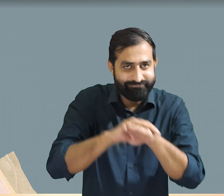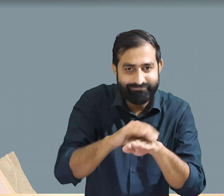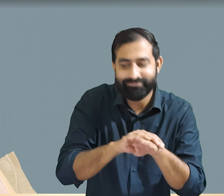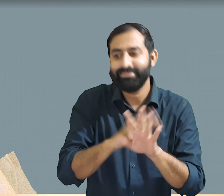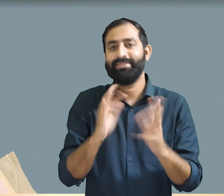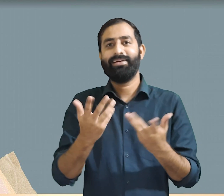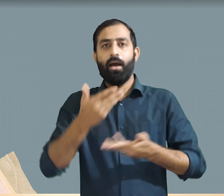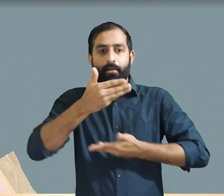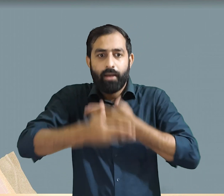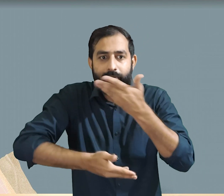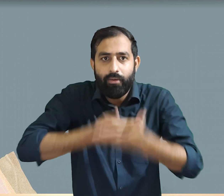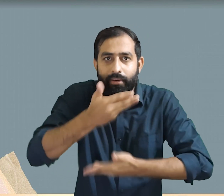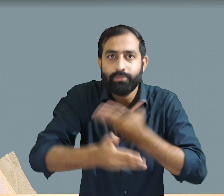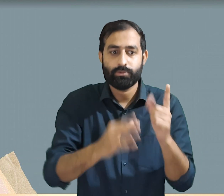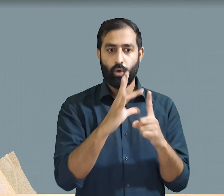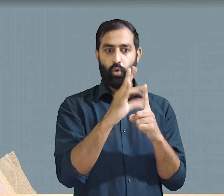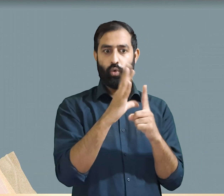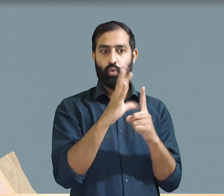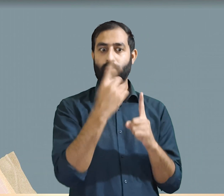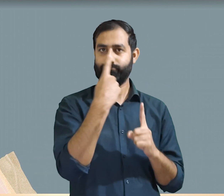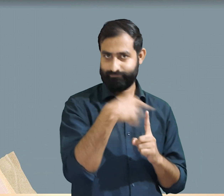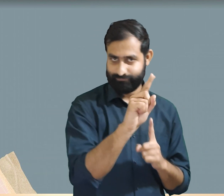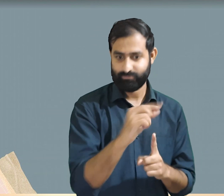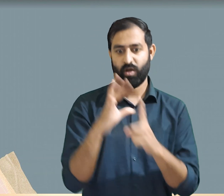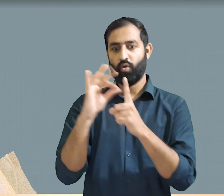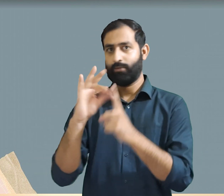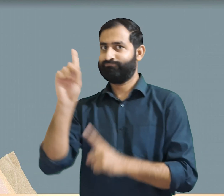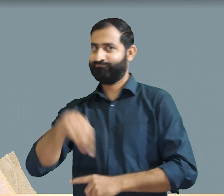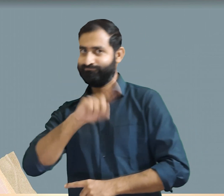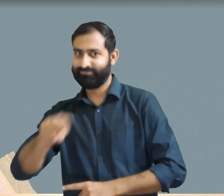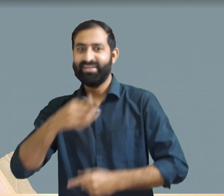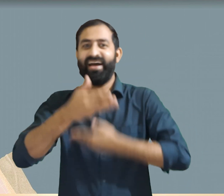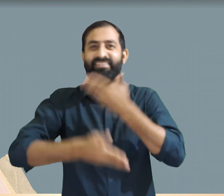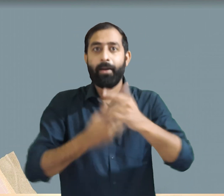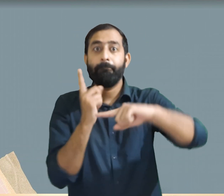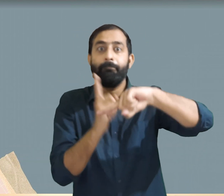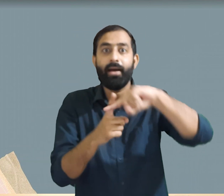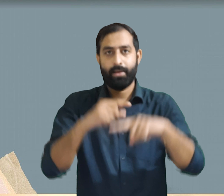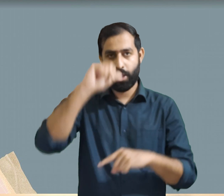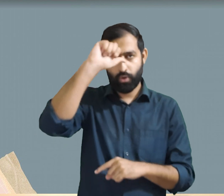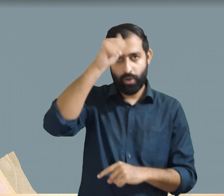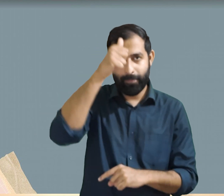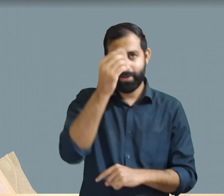For example, exposure and experience in learning. Through parents they learn about ethical or moral